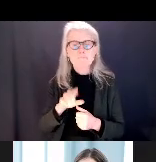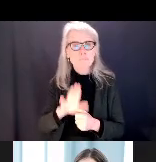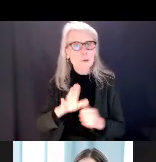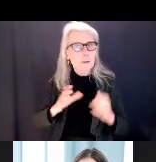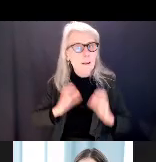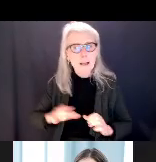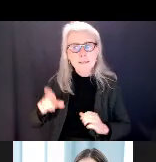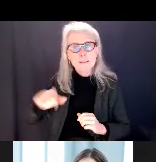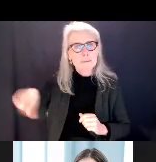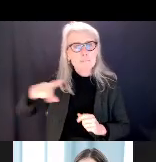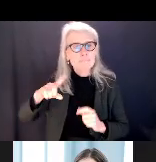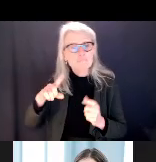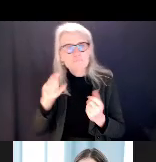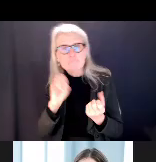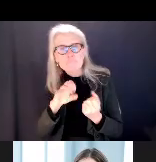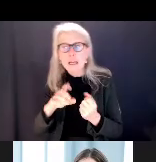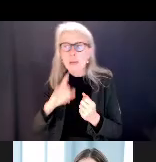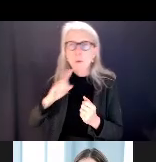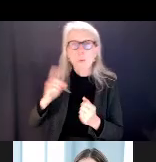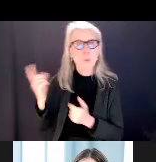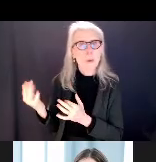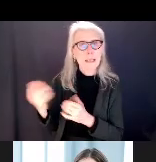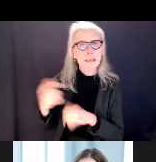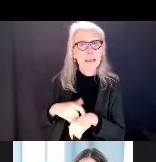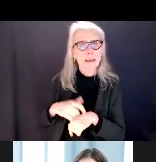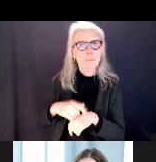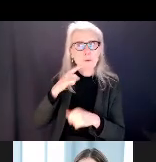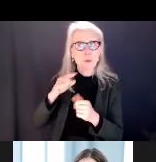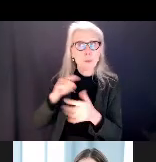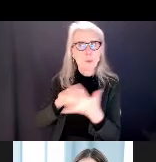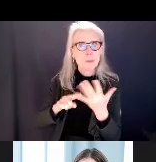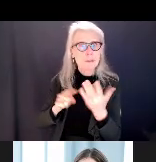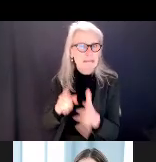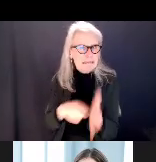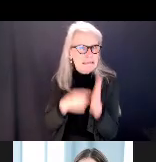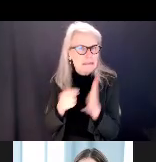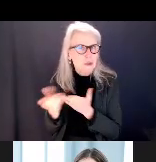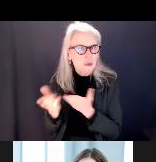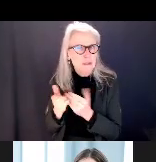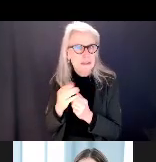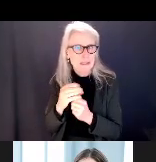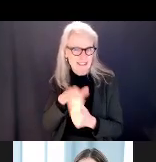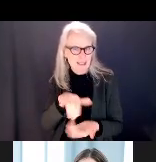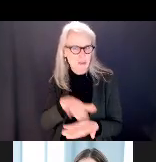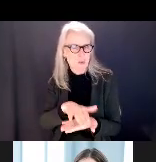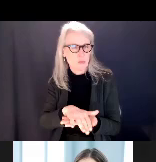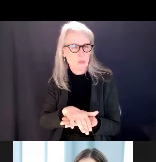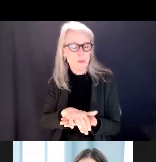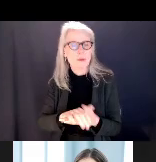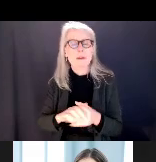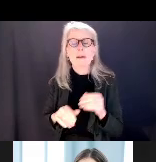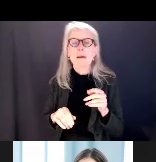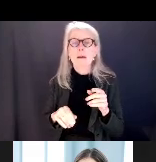related to wait times for these core services at Grandview?" And they report families are saying